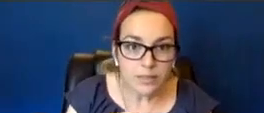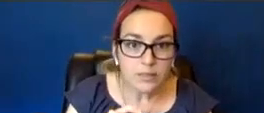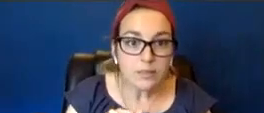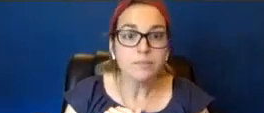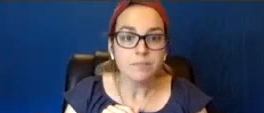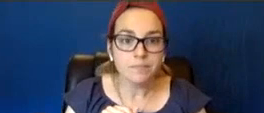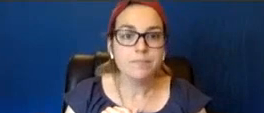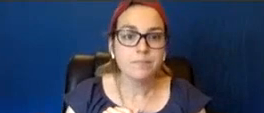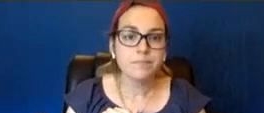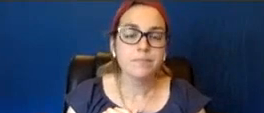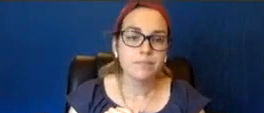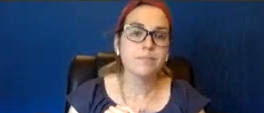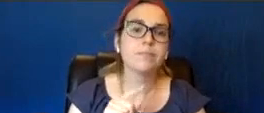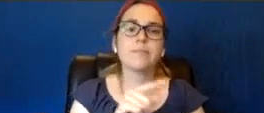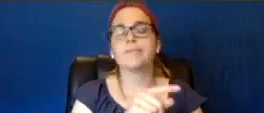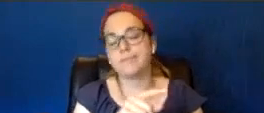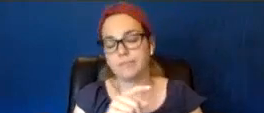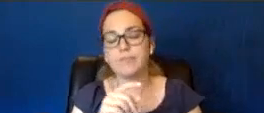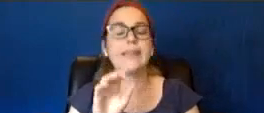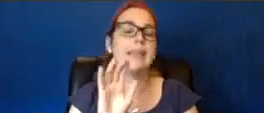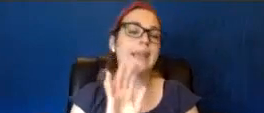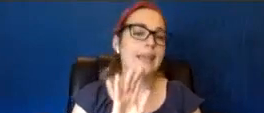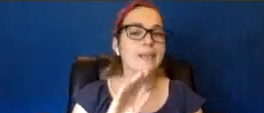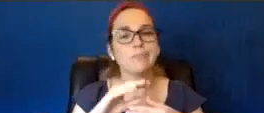He's been featured in such major media publications